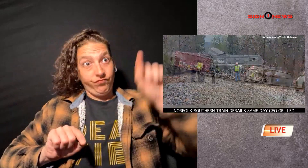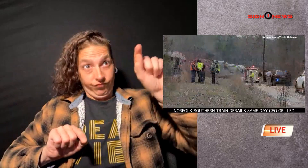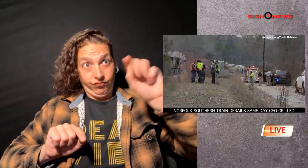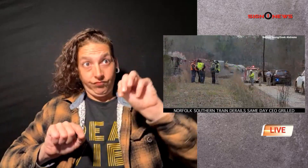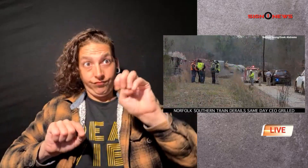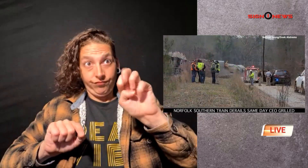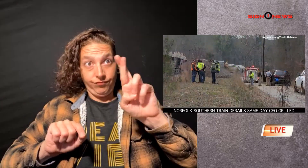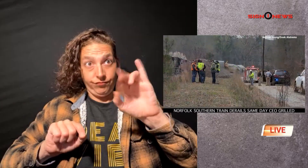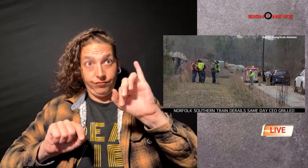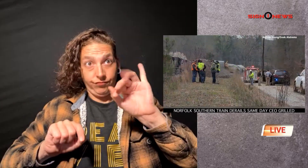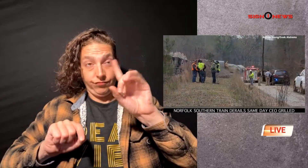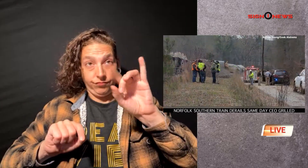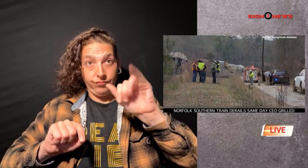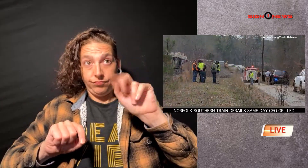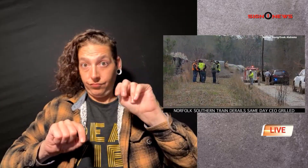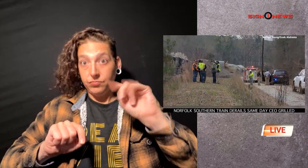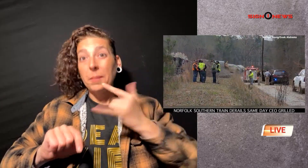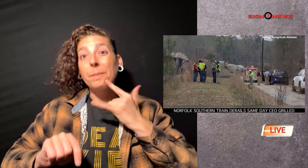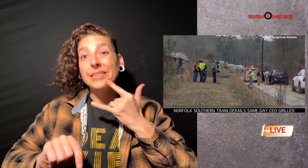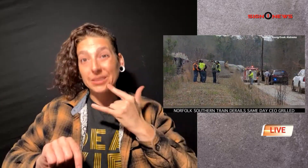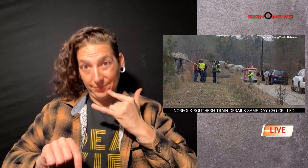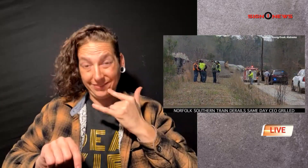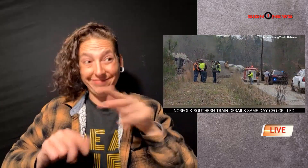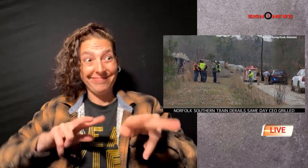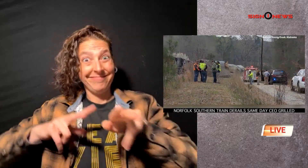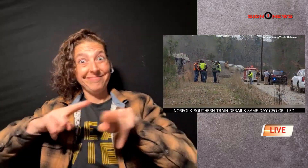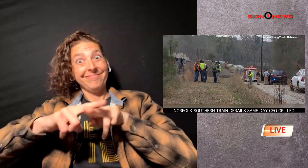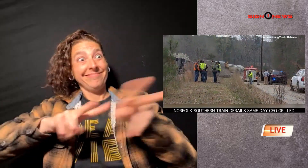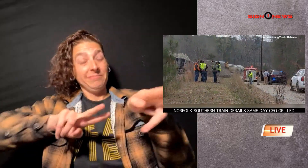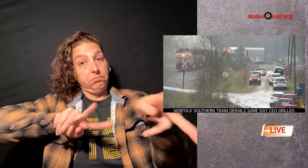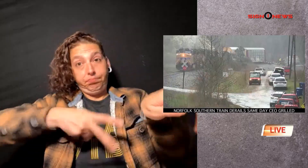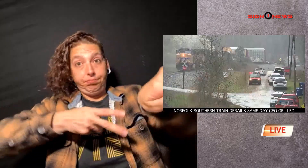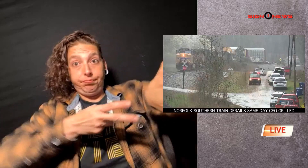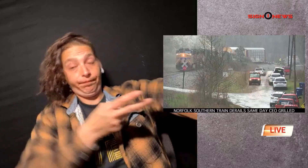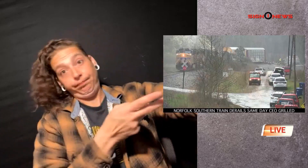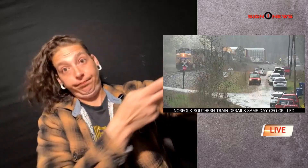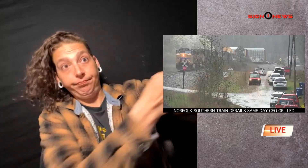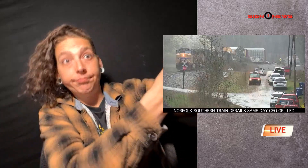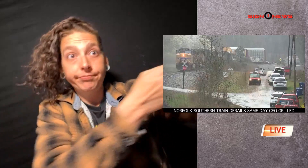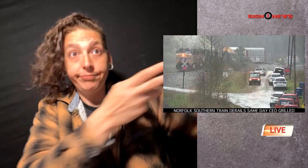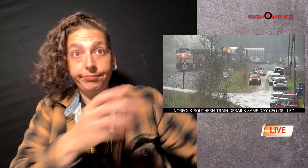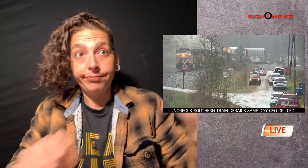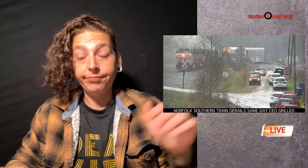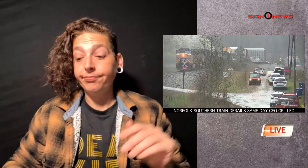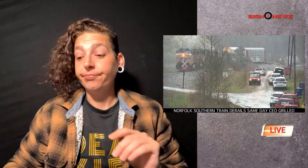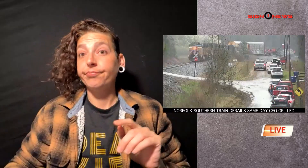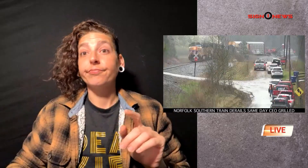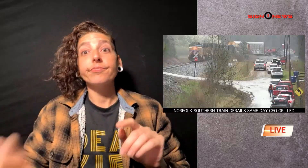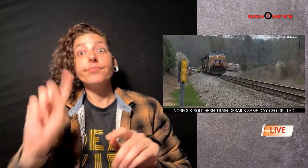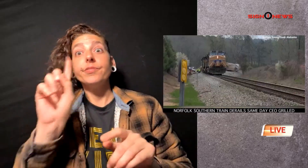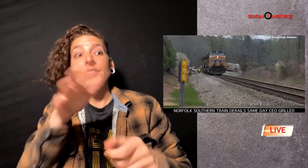to Meridian Mississippi derailed in a wooded area in Calhoun County Alabama